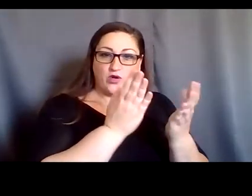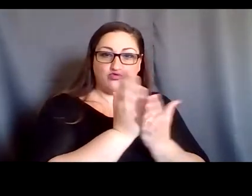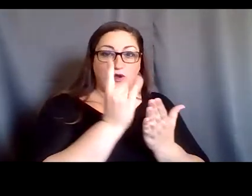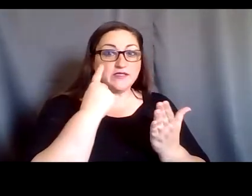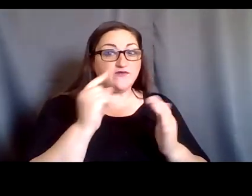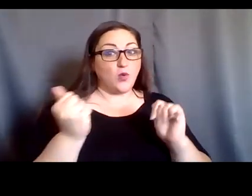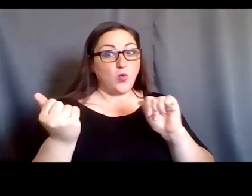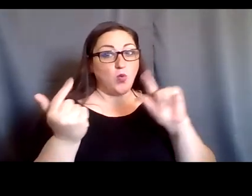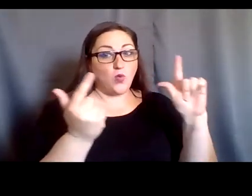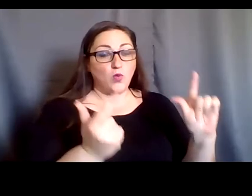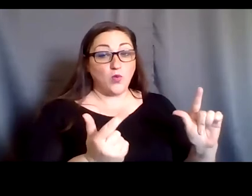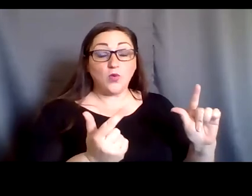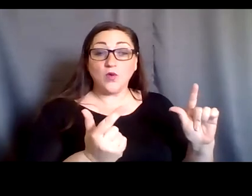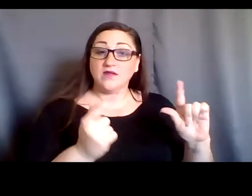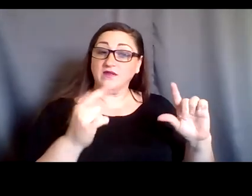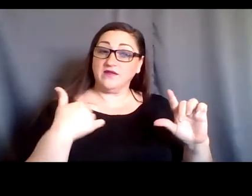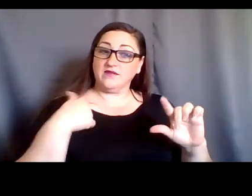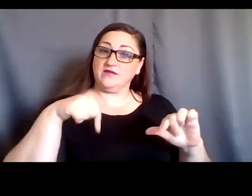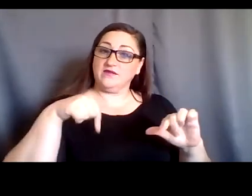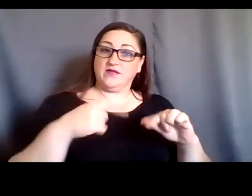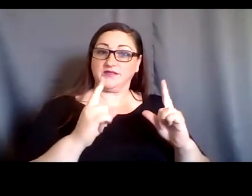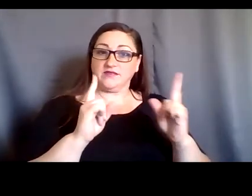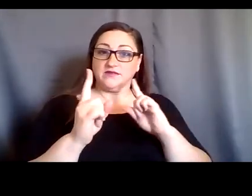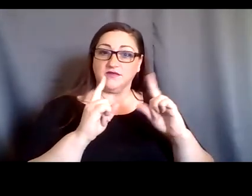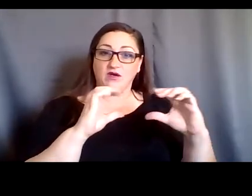A conversation on centering disability in civic engagement.